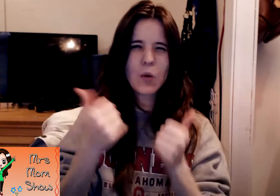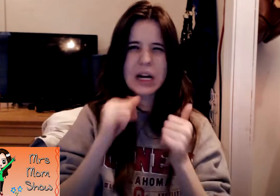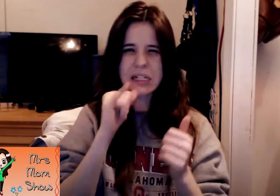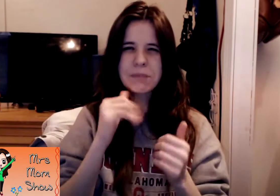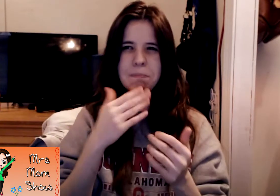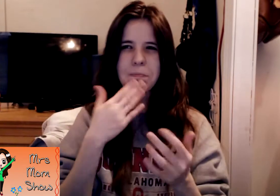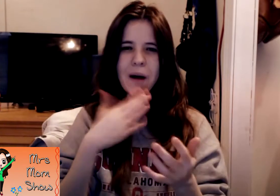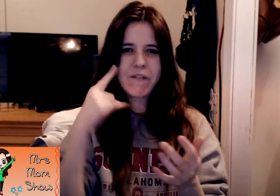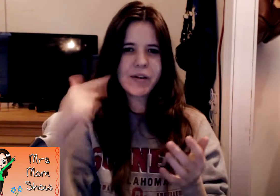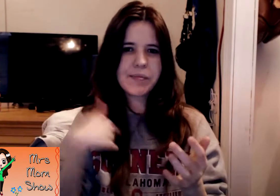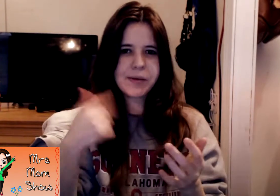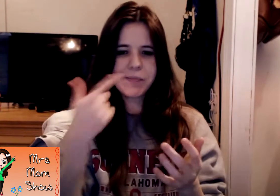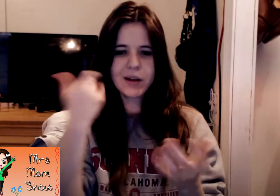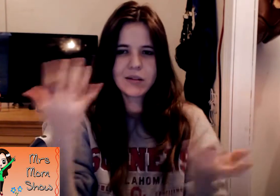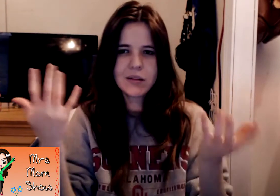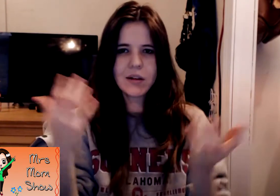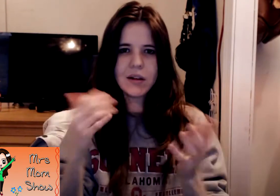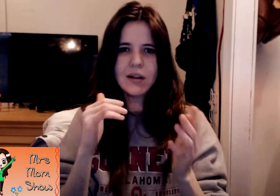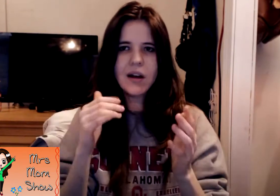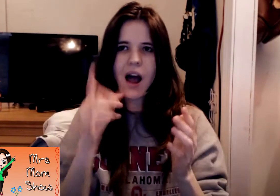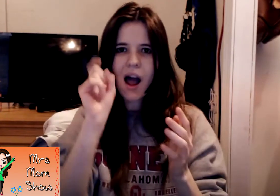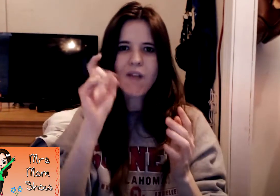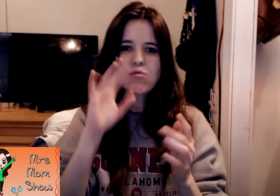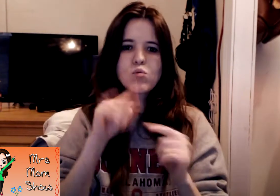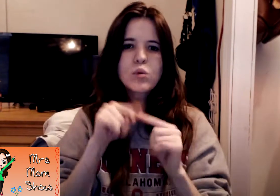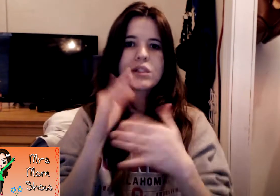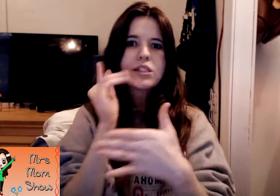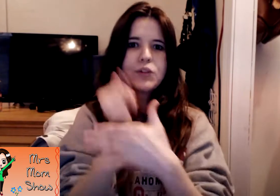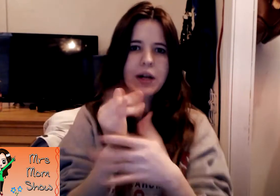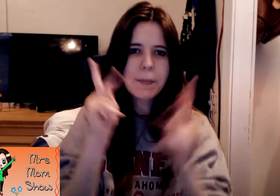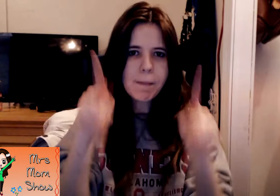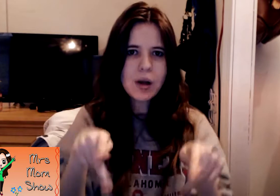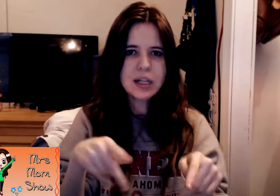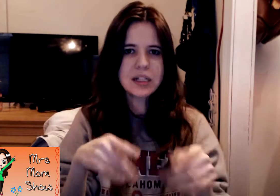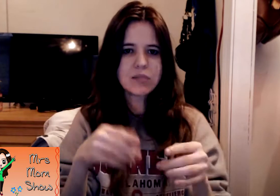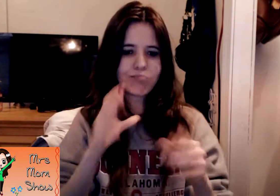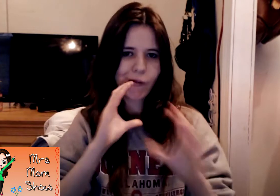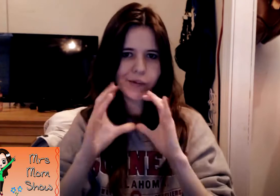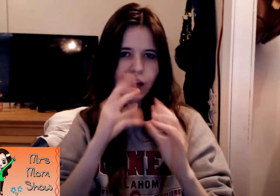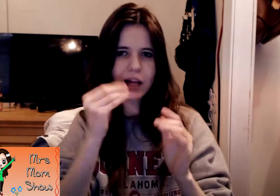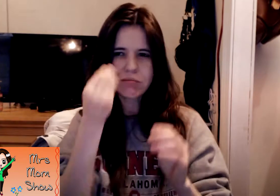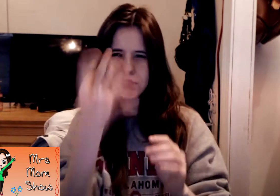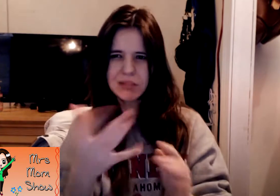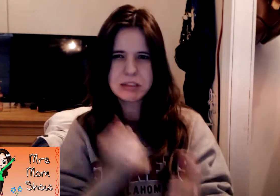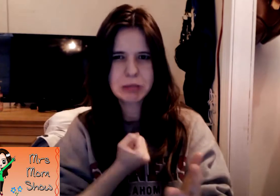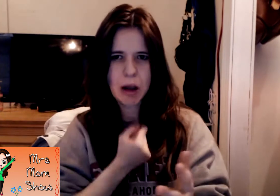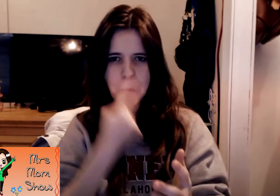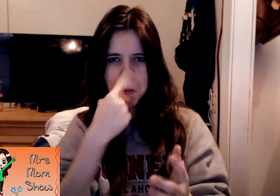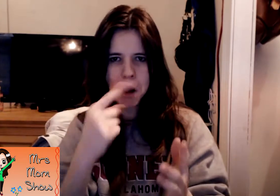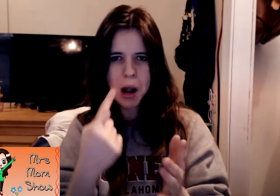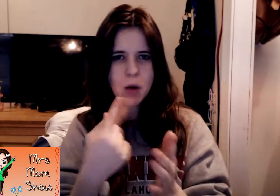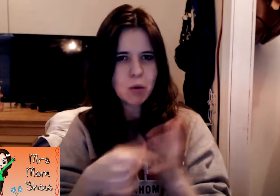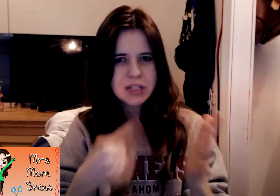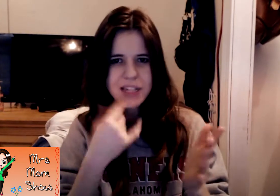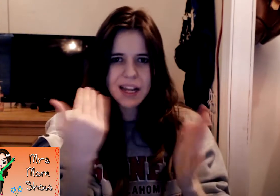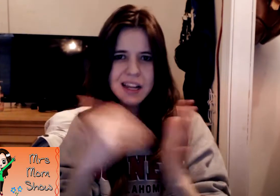Which is bad for me because I'd then have to interrupt the person in mid-conversation and ask the person to repeat the words for me